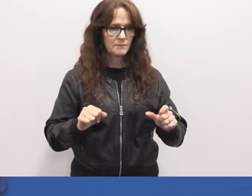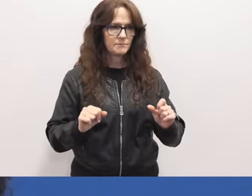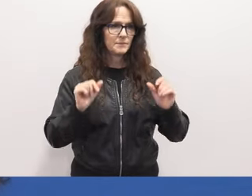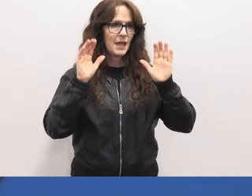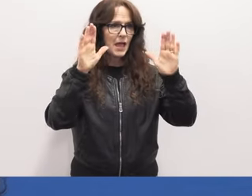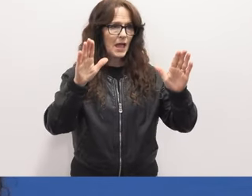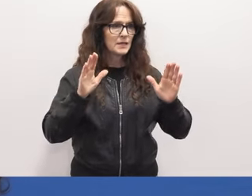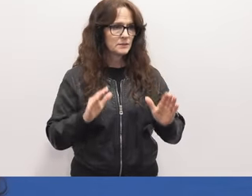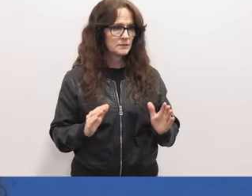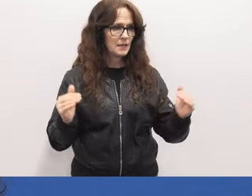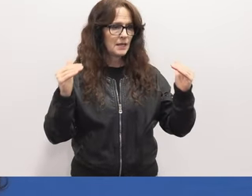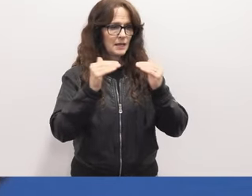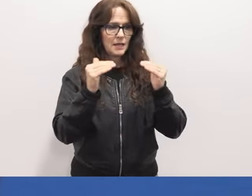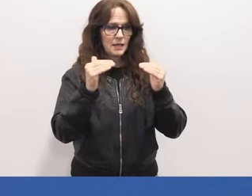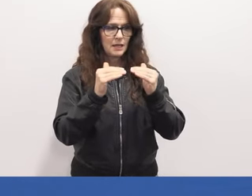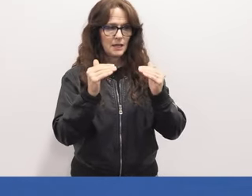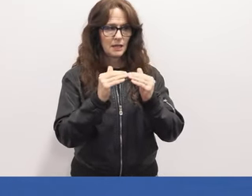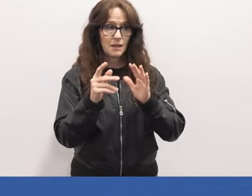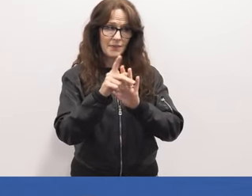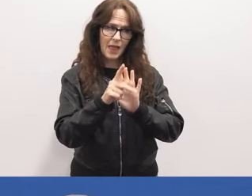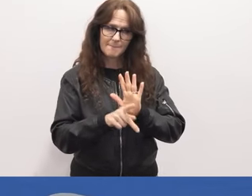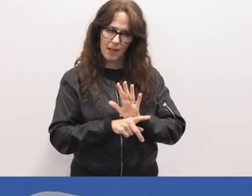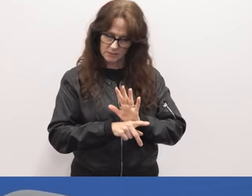We always need to keep that in mind.